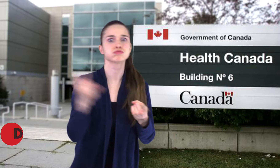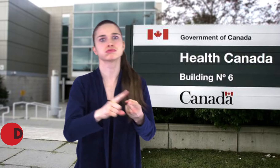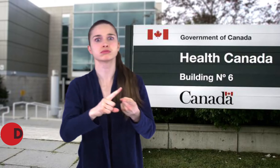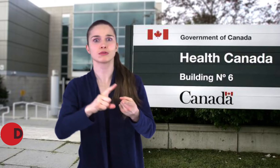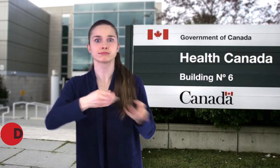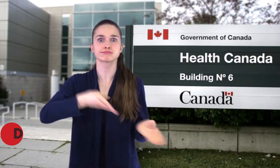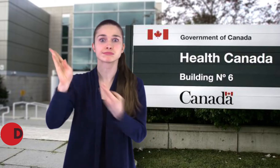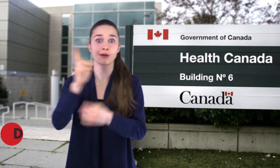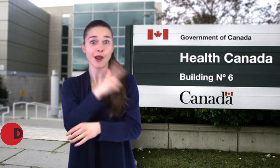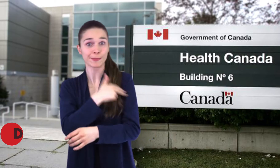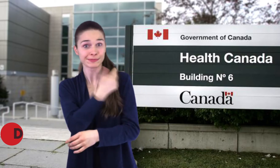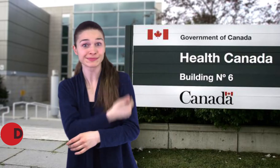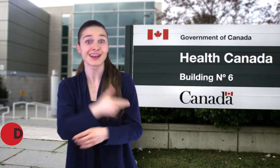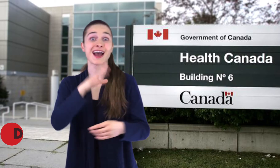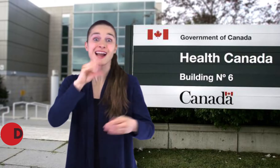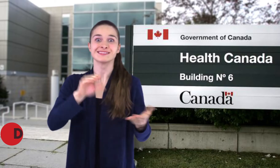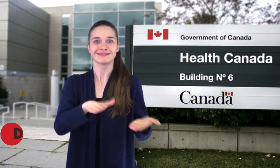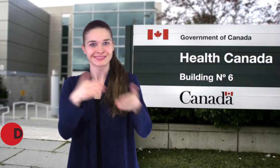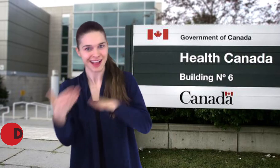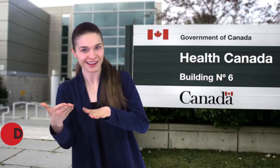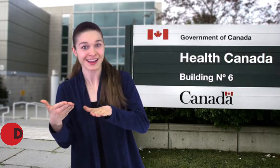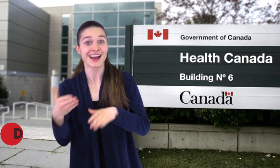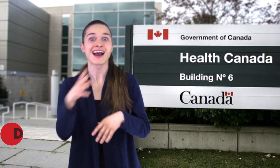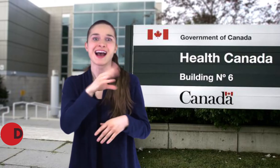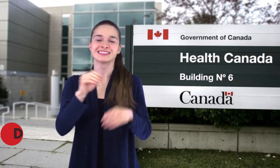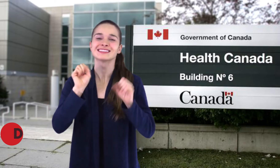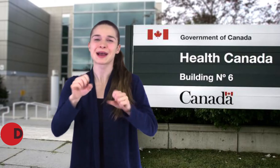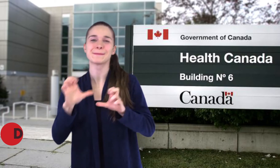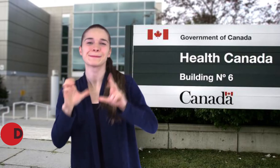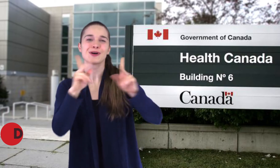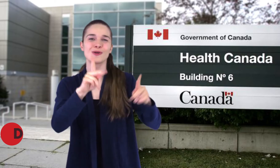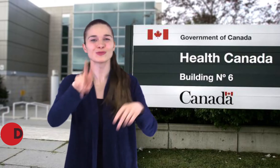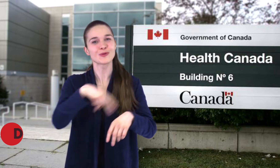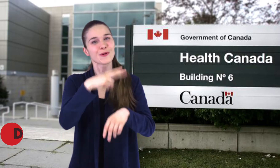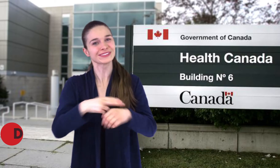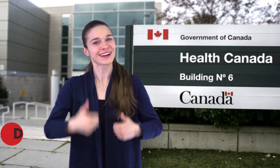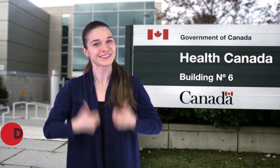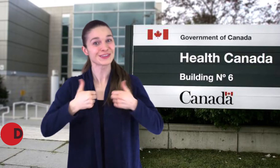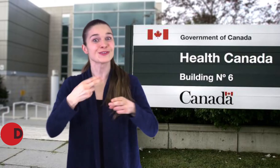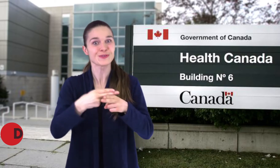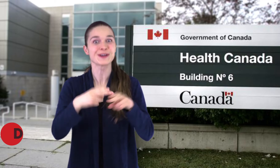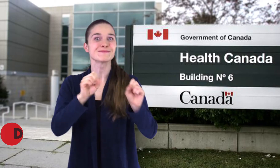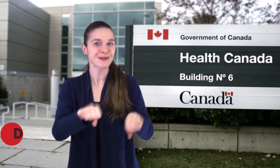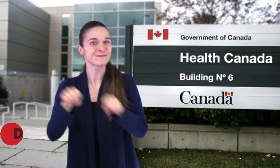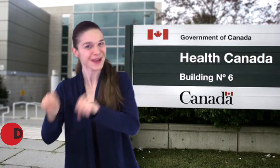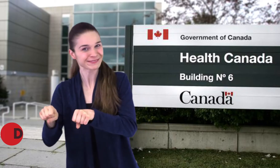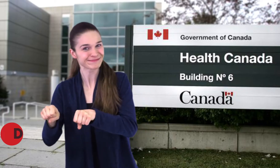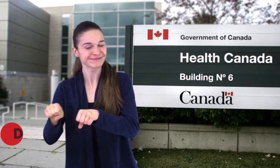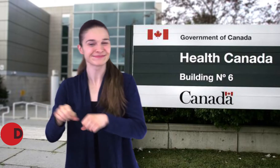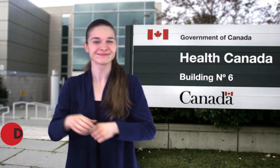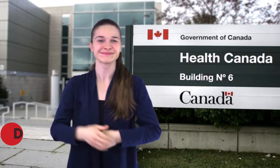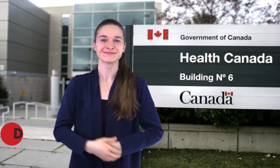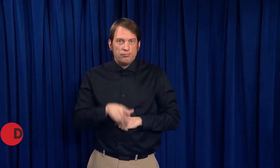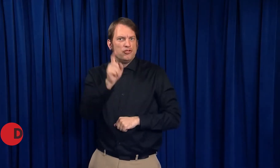It helps reduce hospital admissions and deaths, and the goal is to get back to normal life as soon as possible.